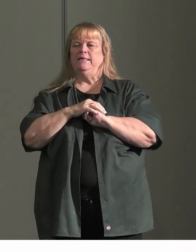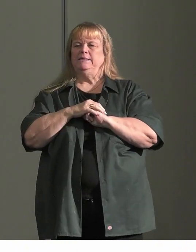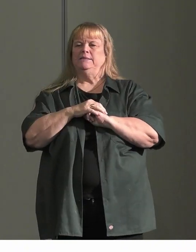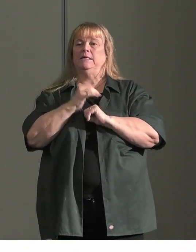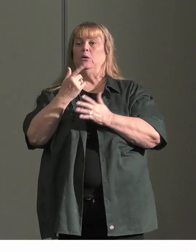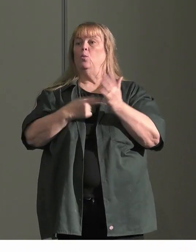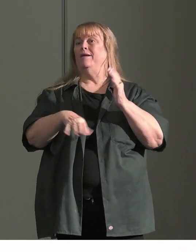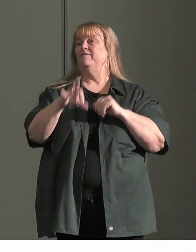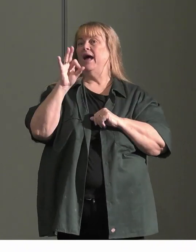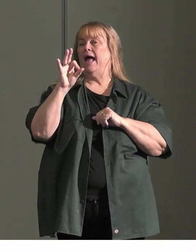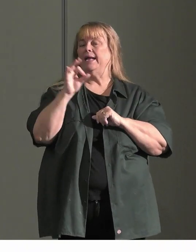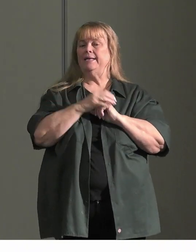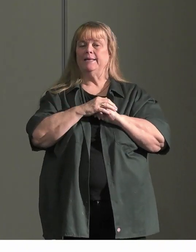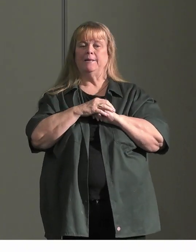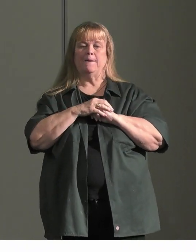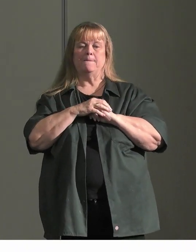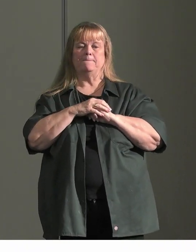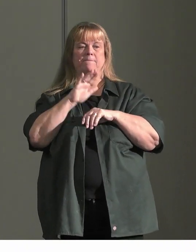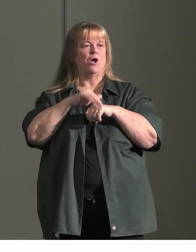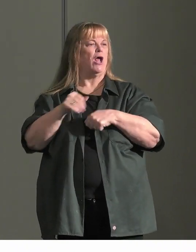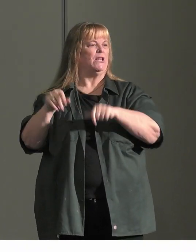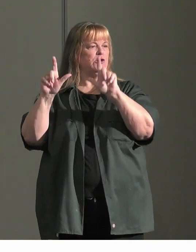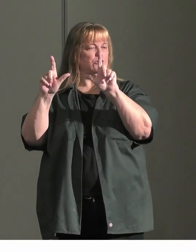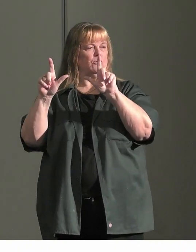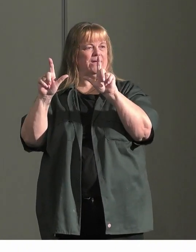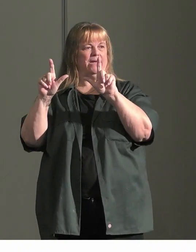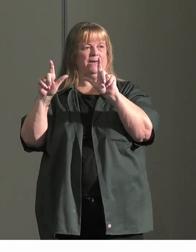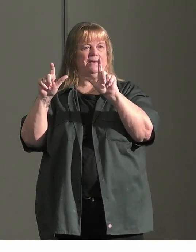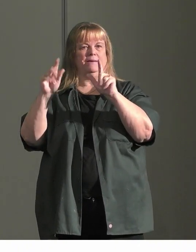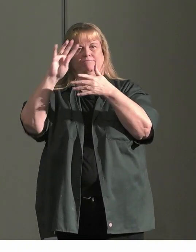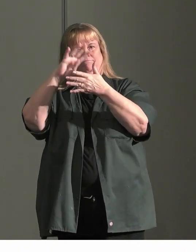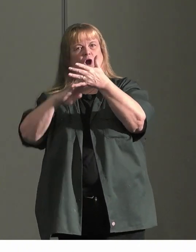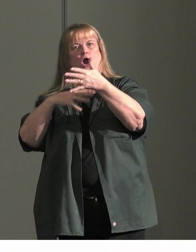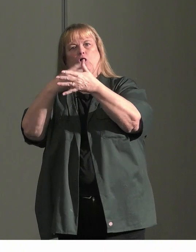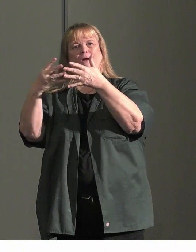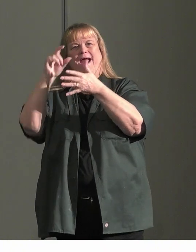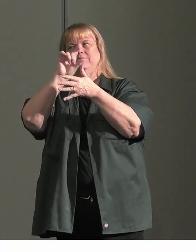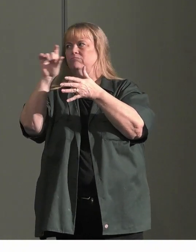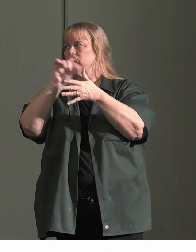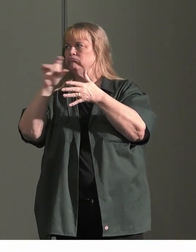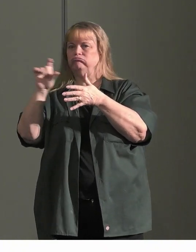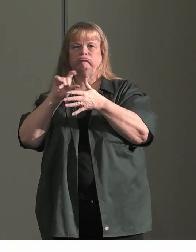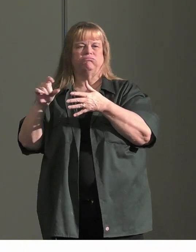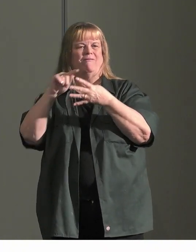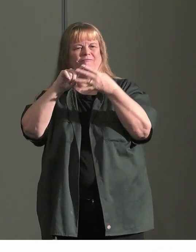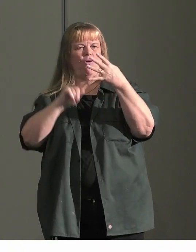we find? On the screen I have a bar graph. With four groups. Gen